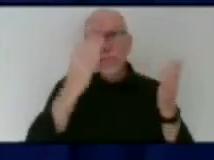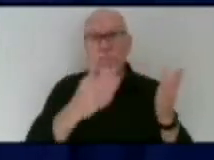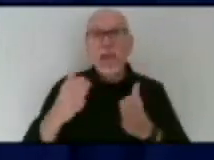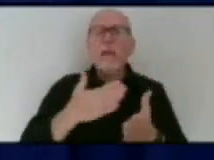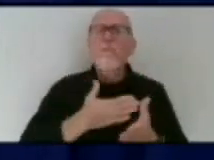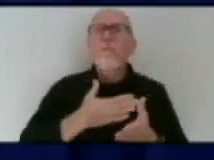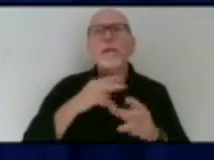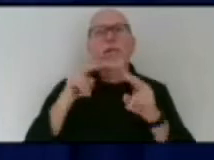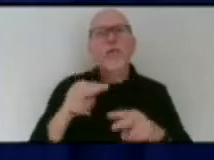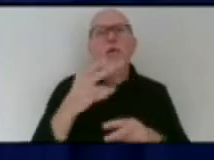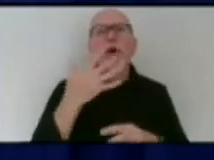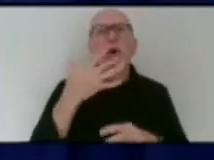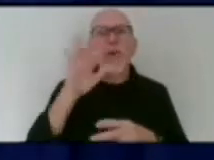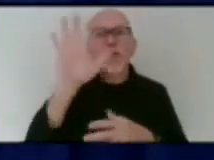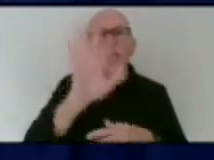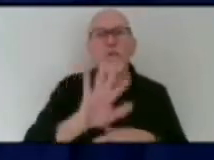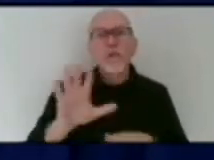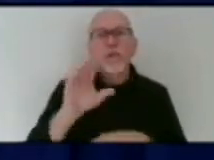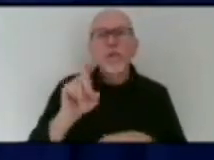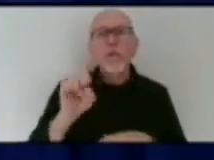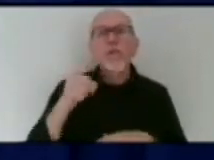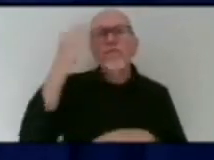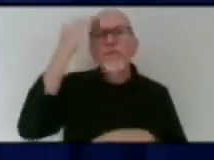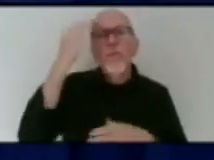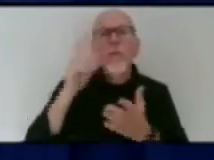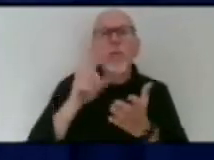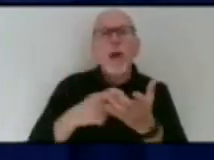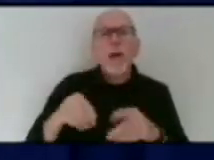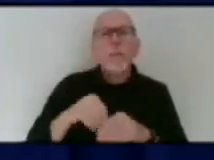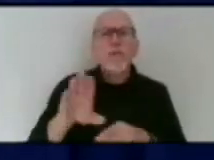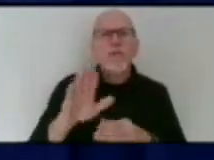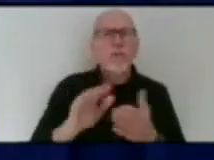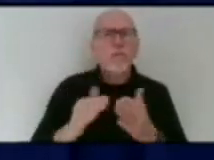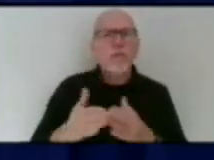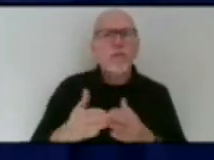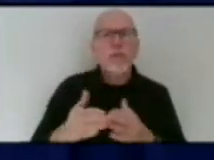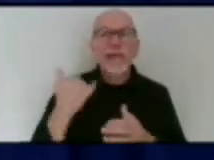and what's going on in your community. Stay home if you can. If you can't